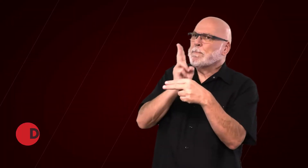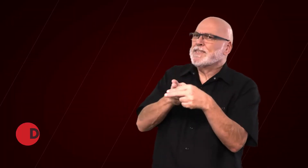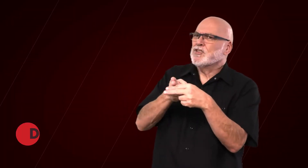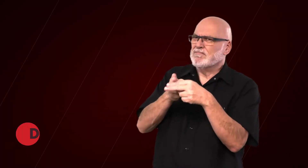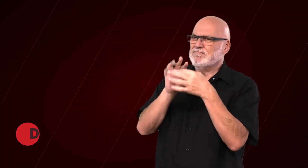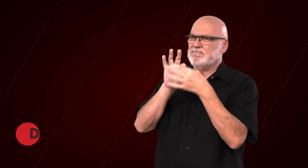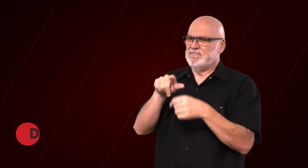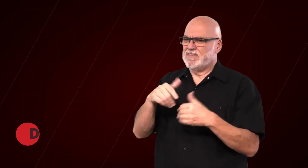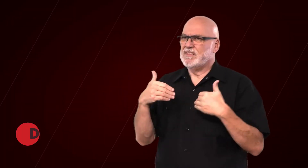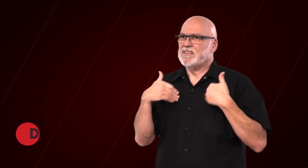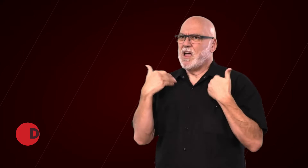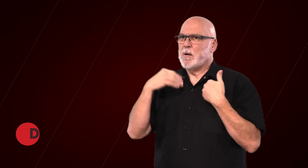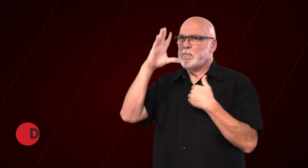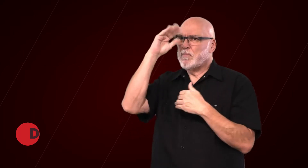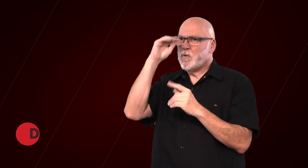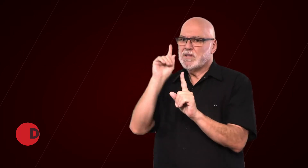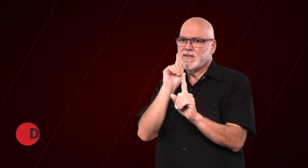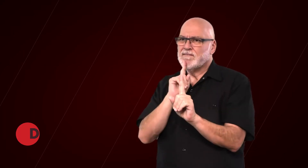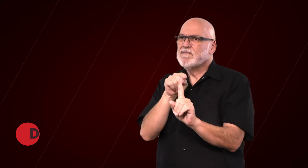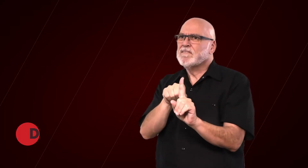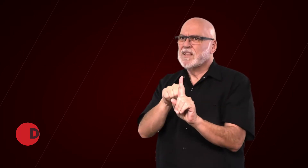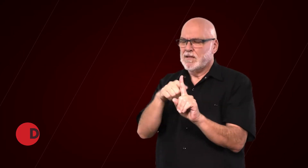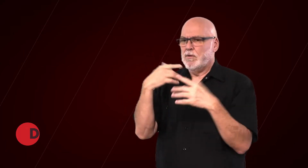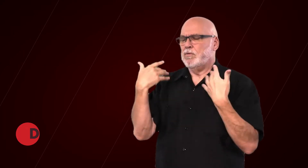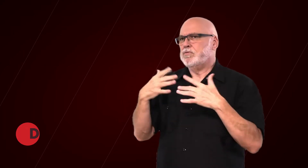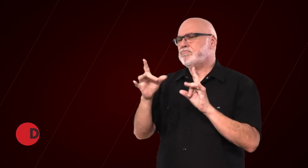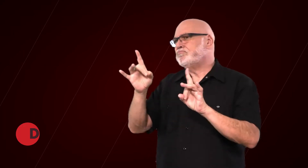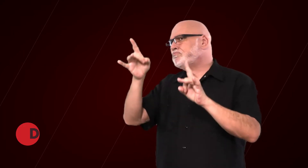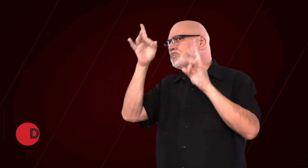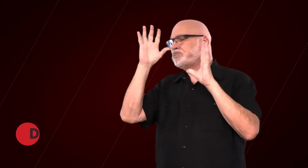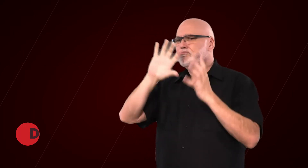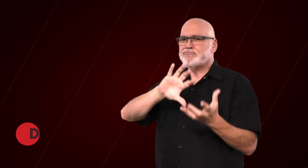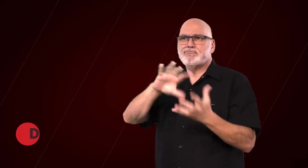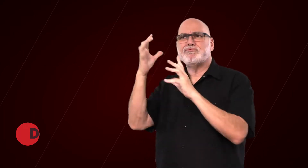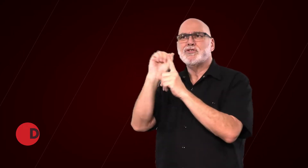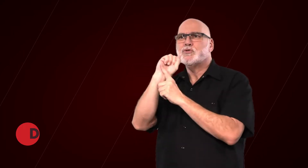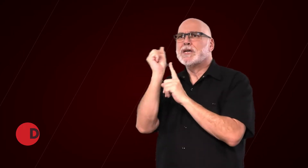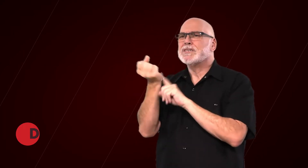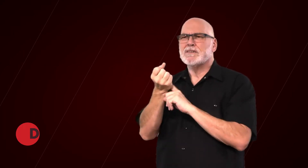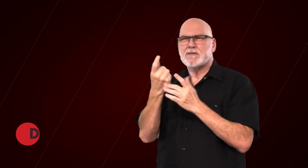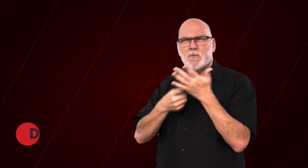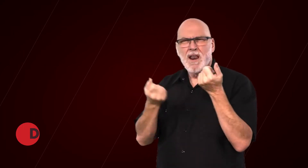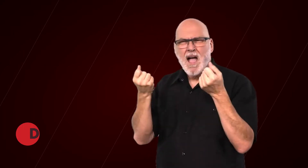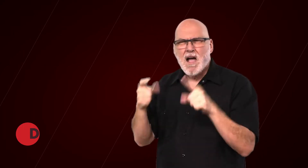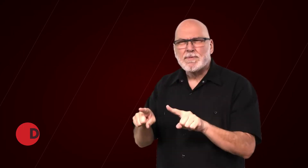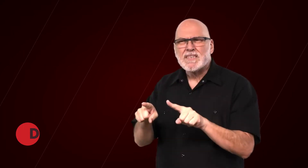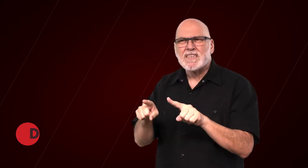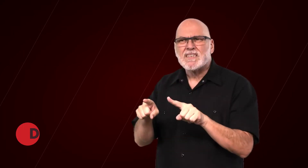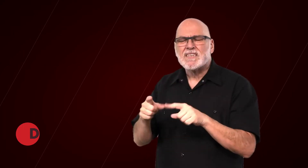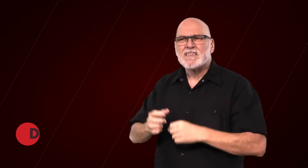[Anselmo]: You mentioned a horrible situation to a young Deaf boy, what happened?